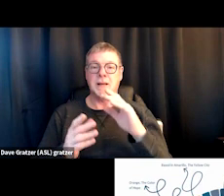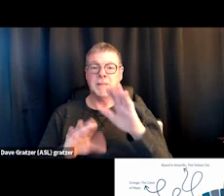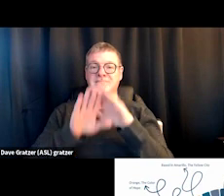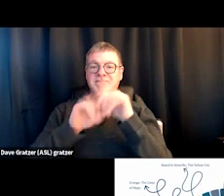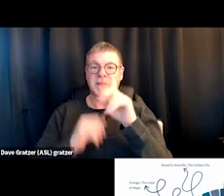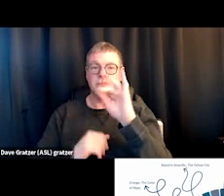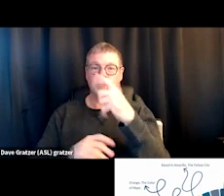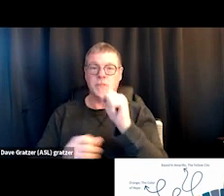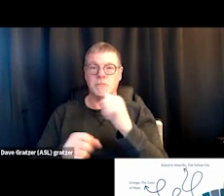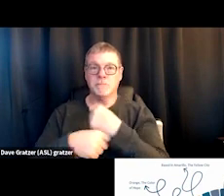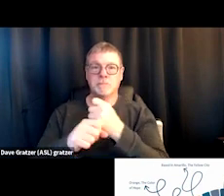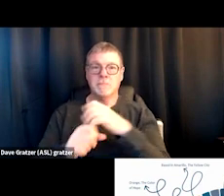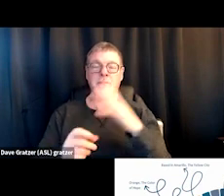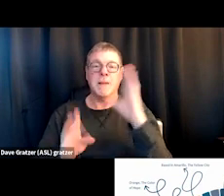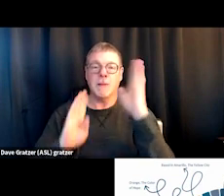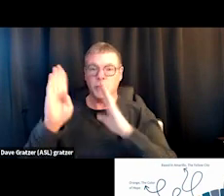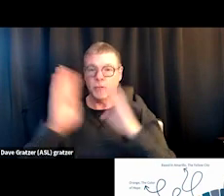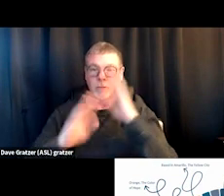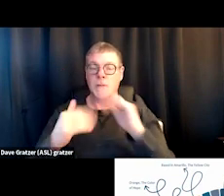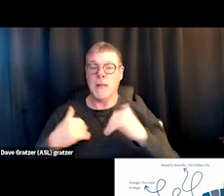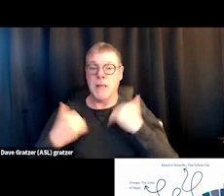we see people getting in trouble at a younger age,